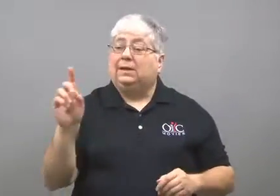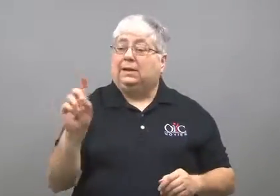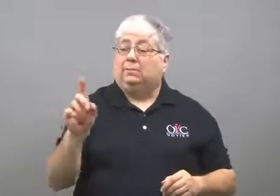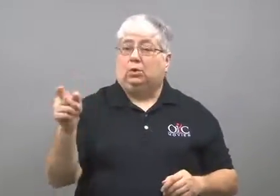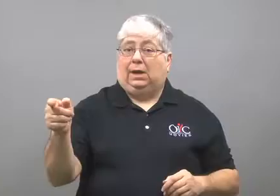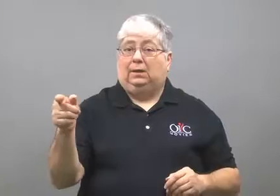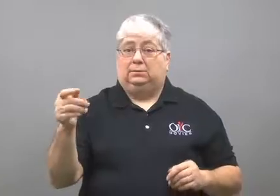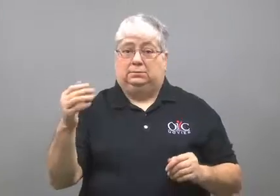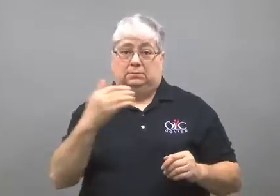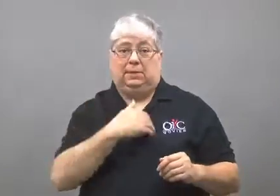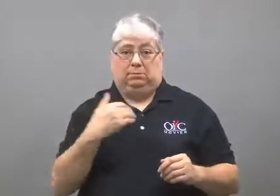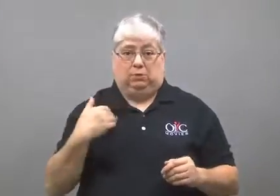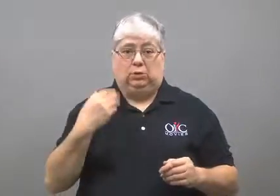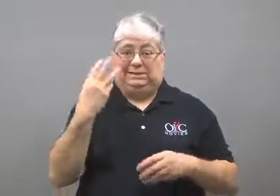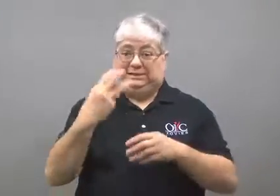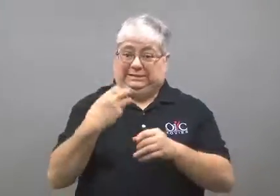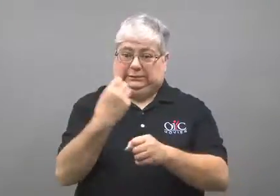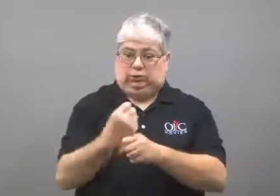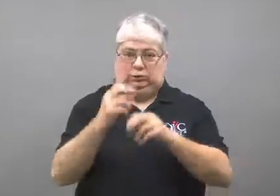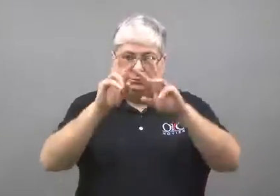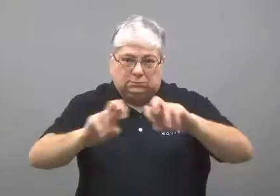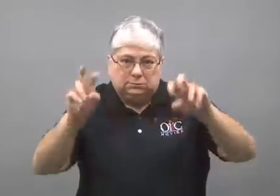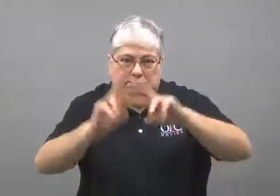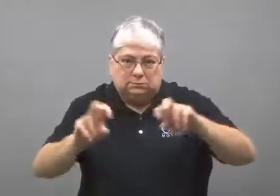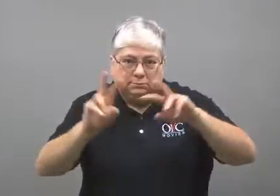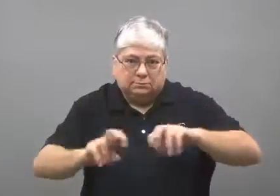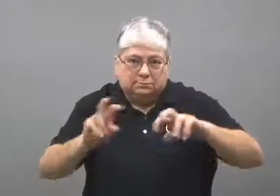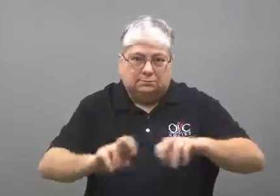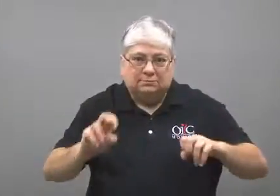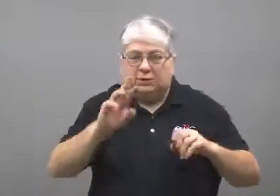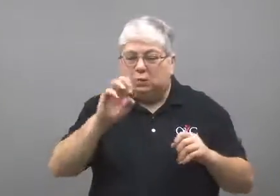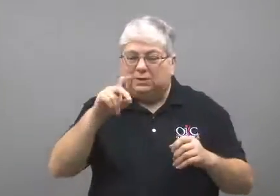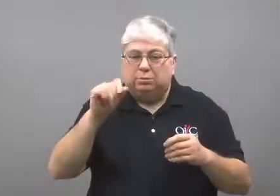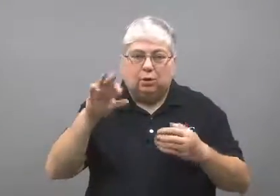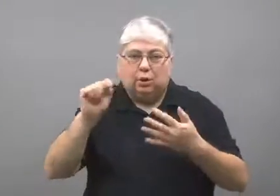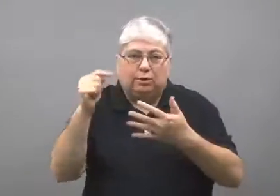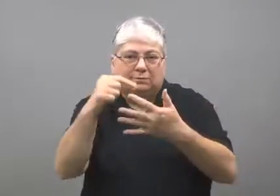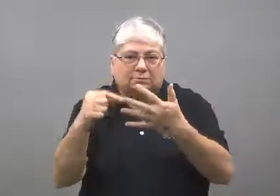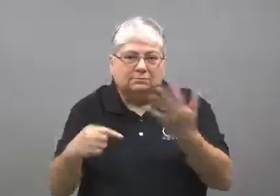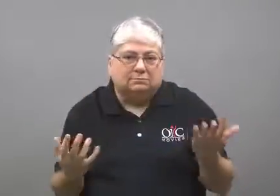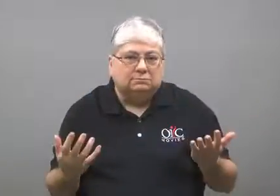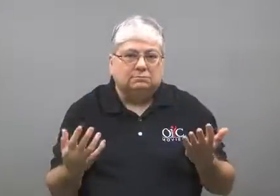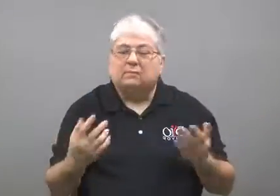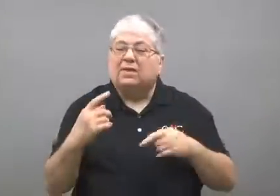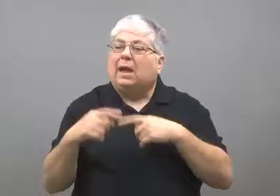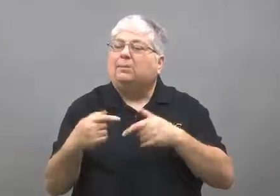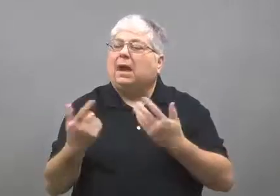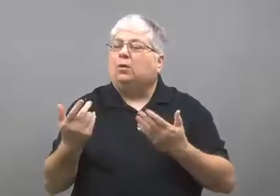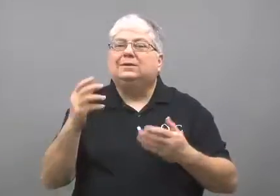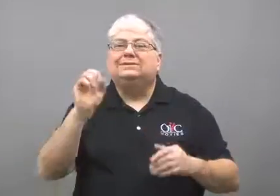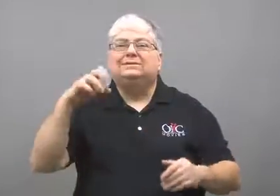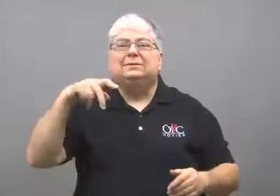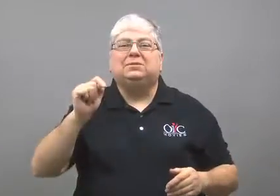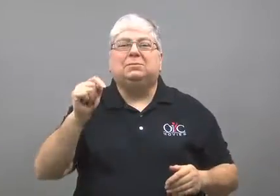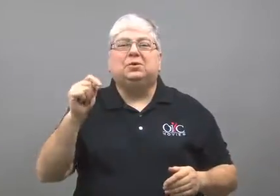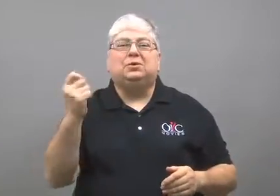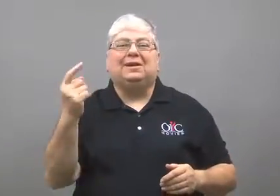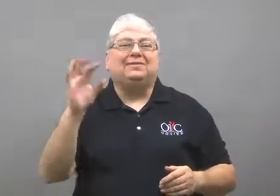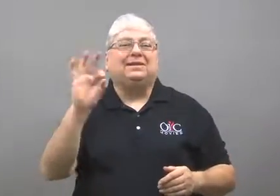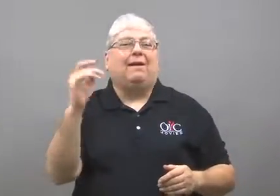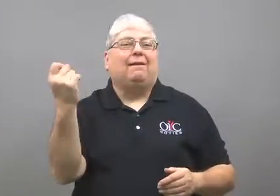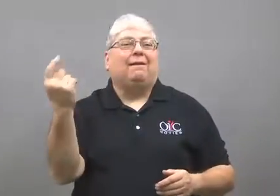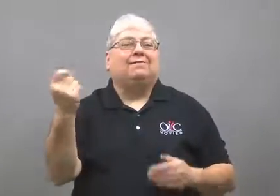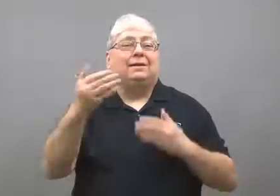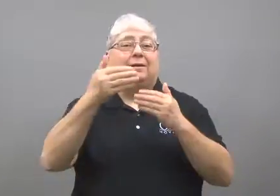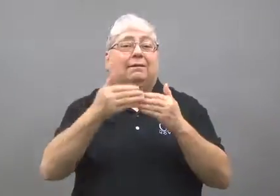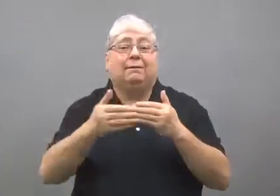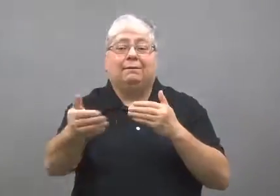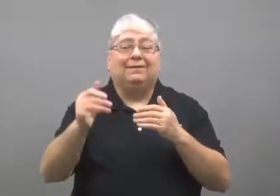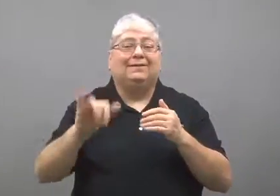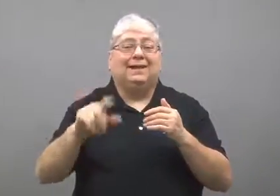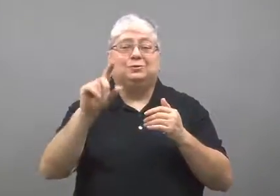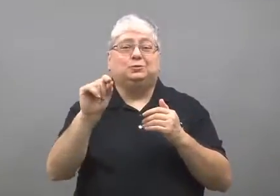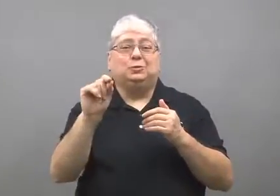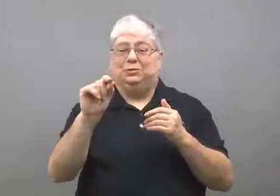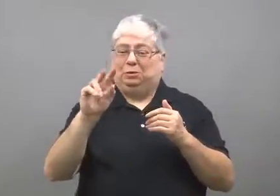The Democratic members spent six years on an investigation and wrote a report.